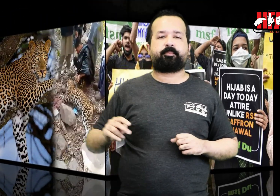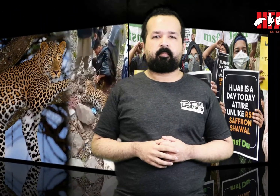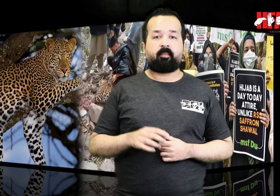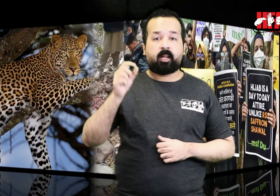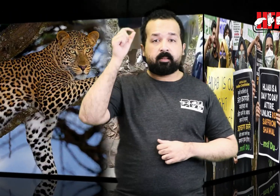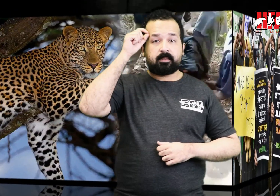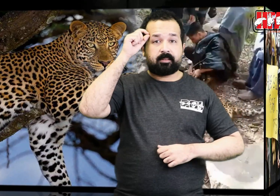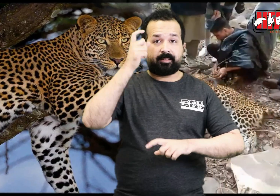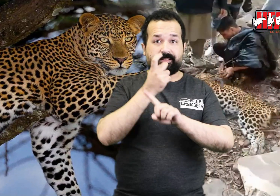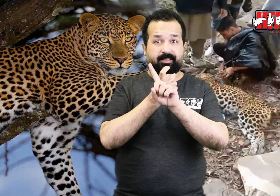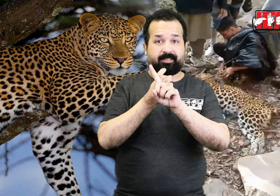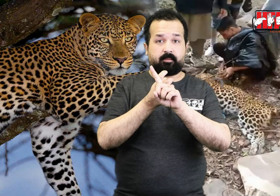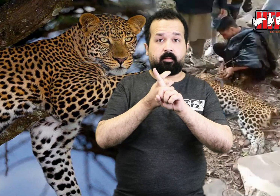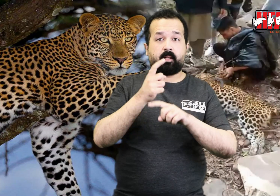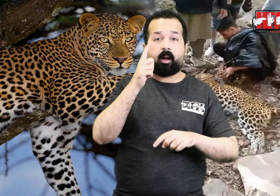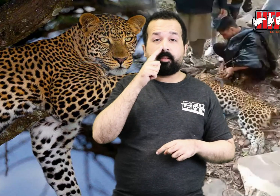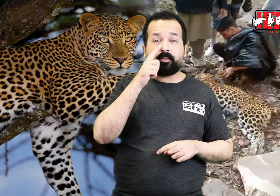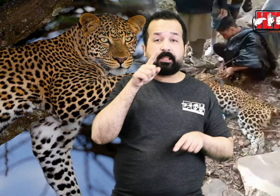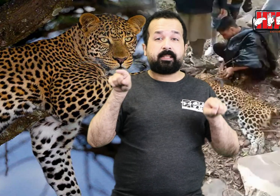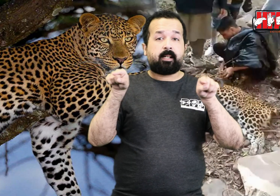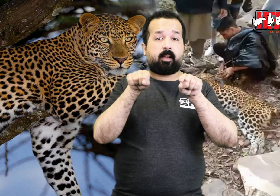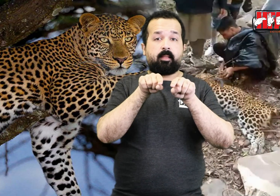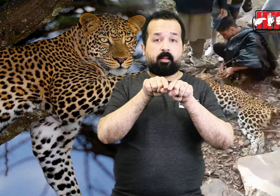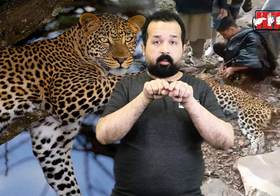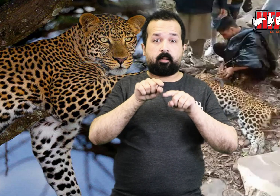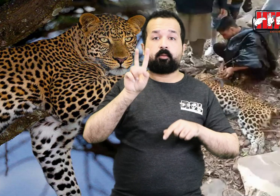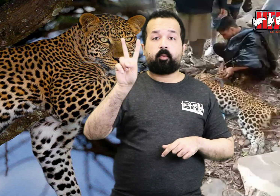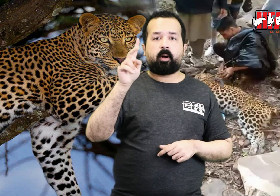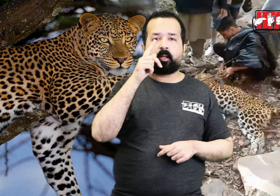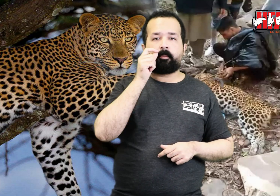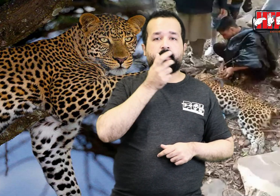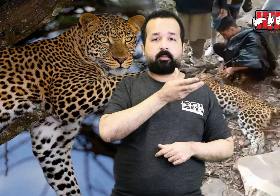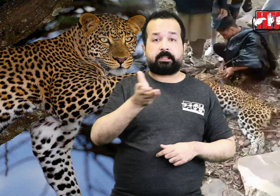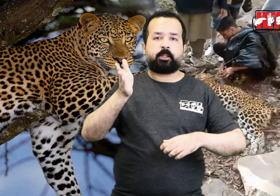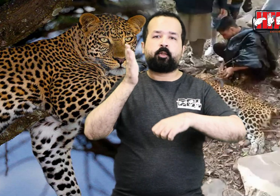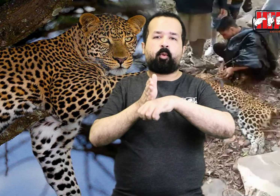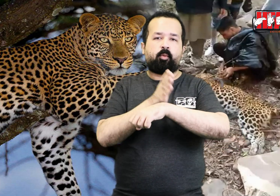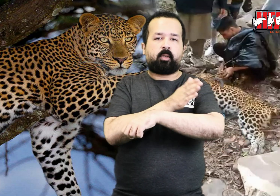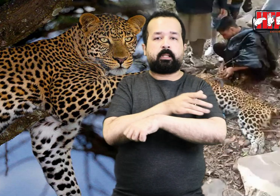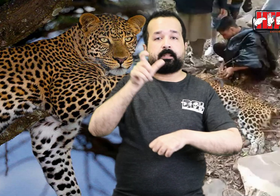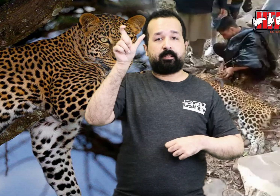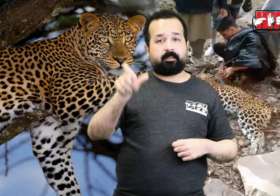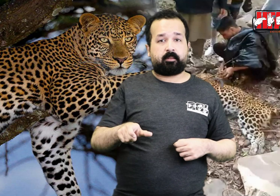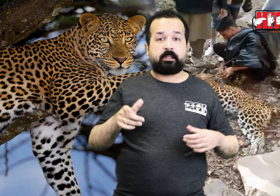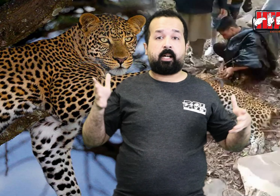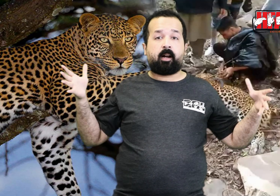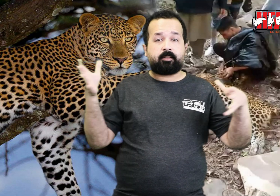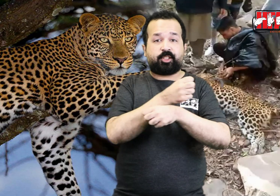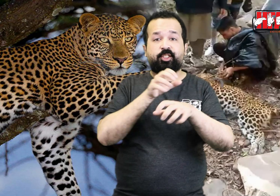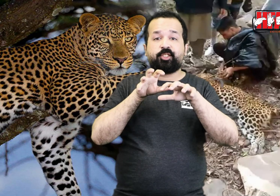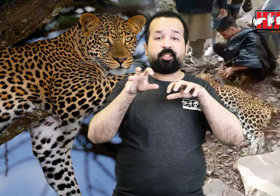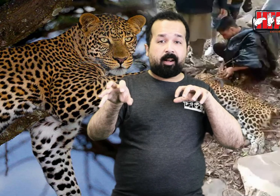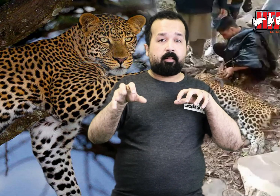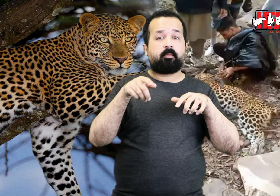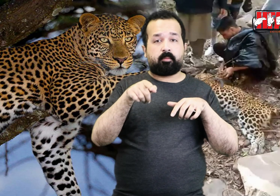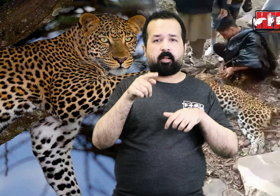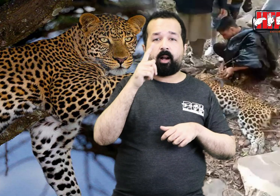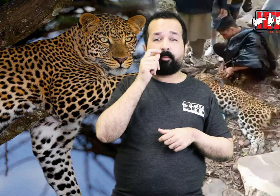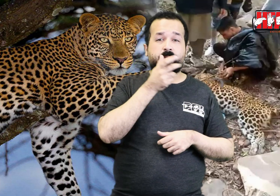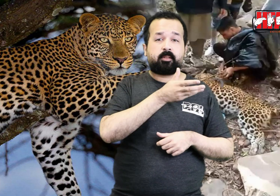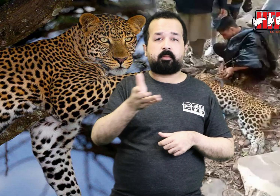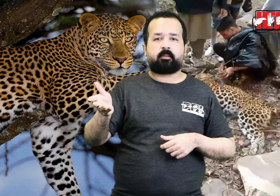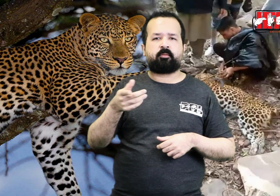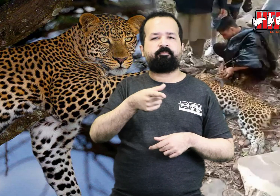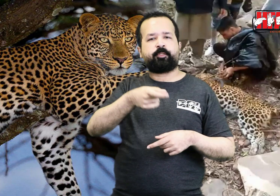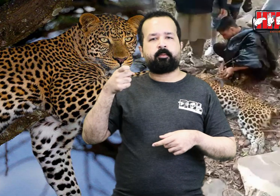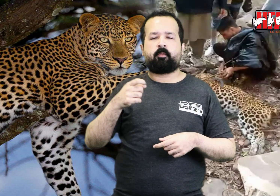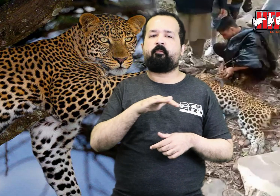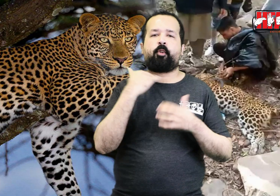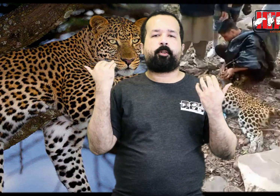In Azad Kashmir, a leopard that injured two people, including a woman, was killed by locals.